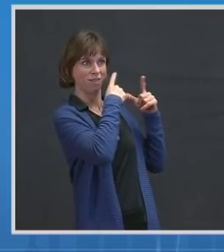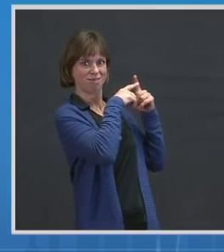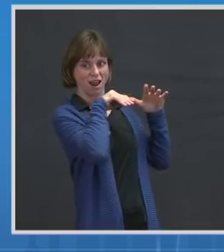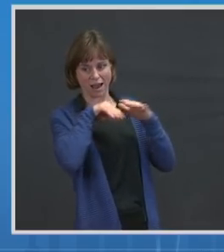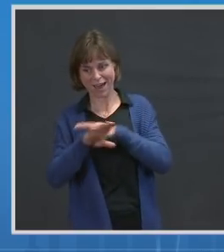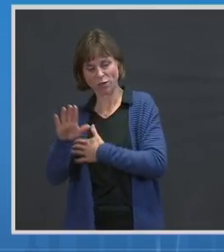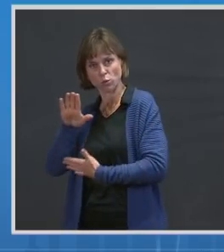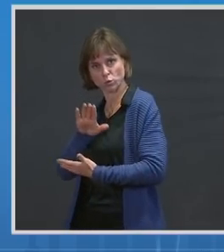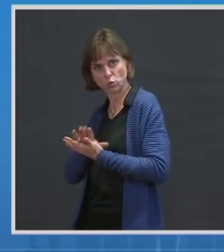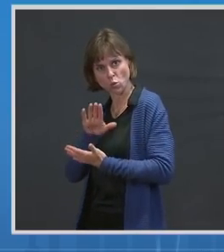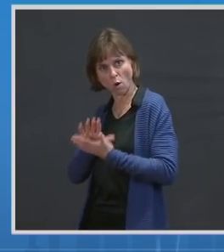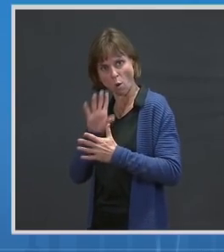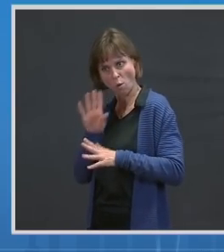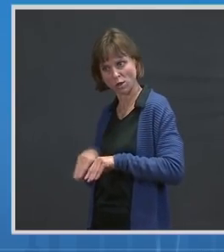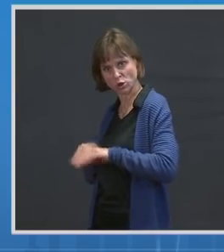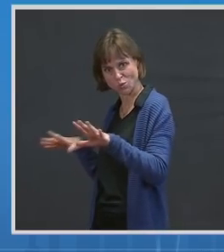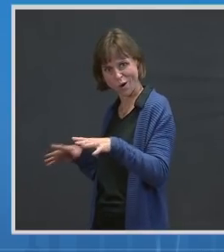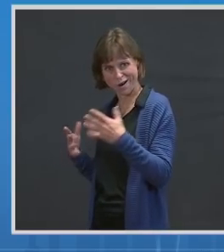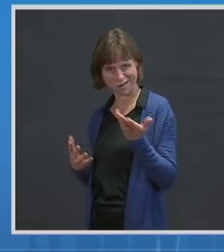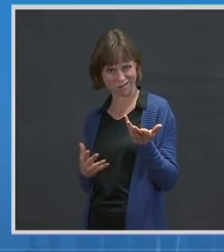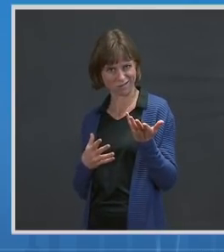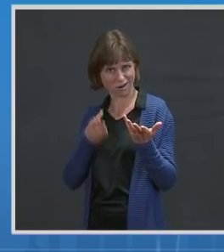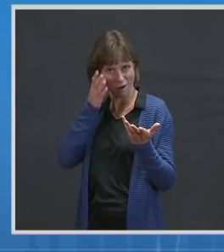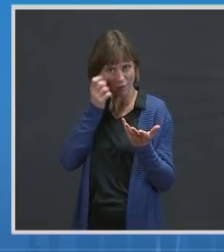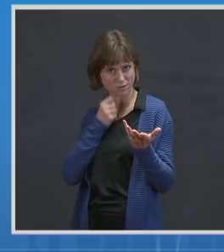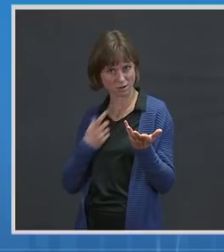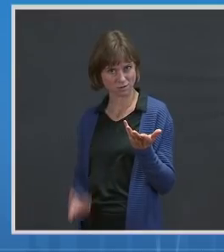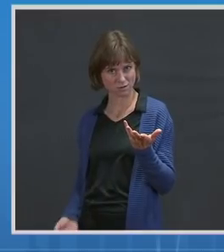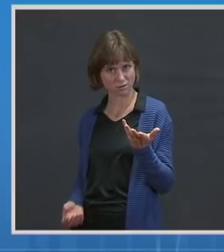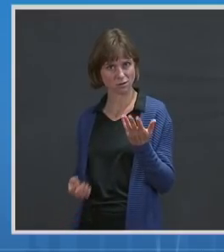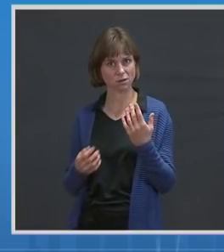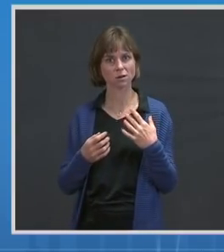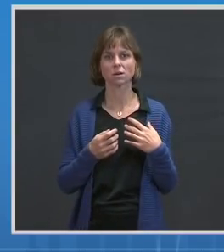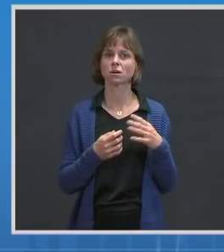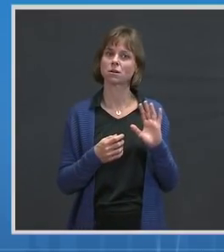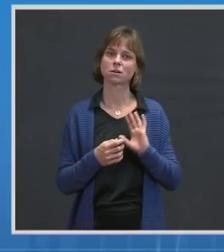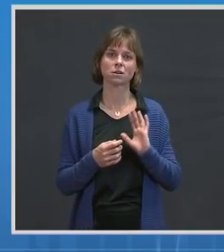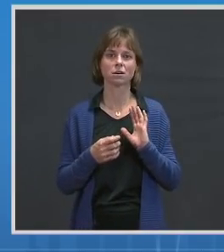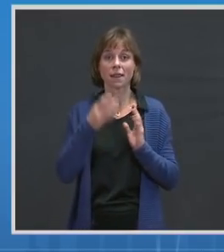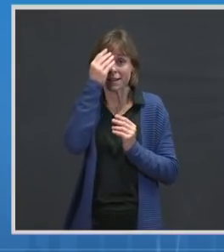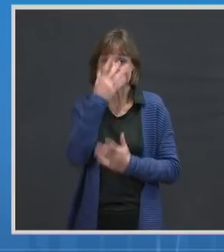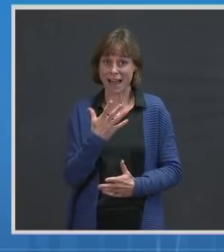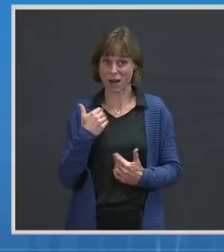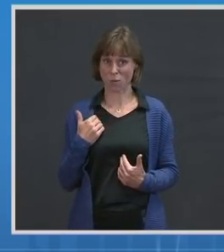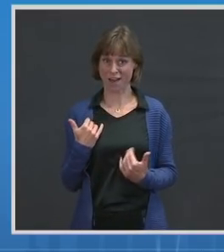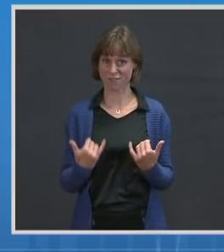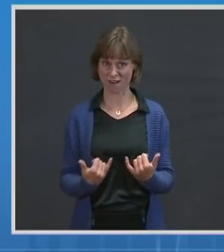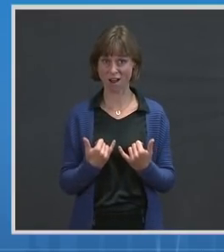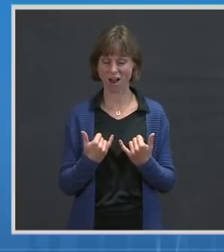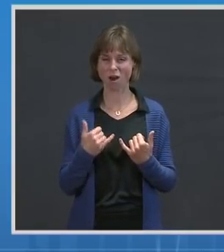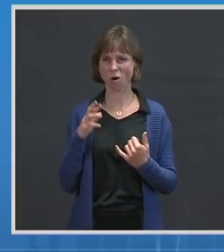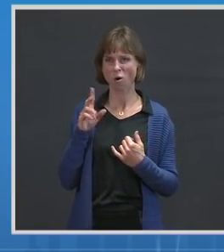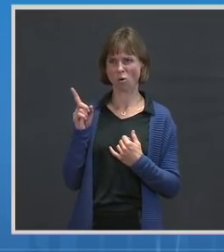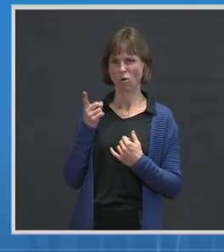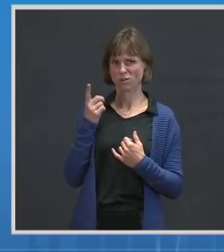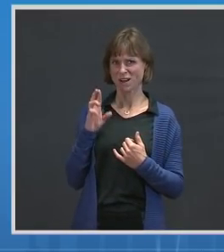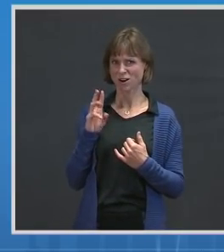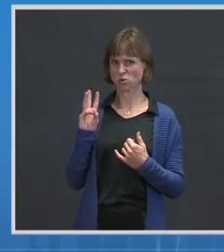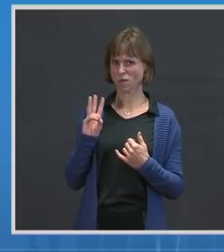like that wouldn't be very -- Dr. Fauci: No, the data that we have right now -- and Rochelle could come in and, sort of,